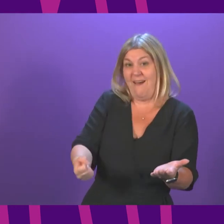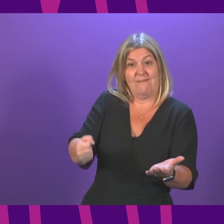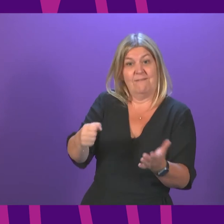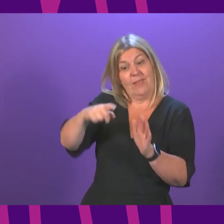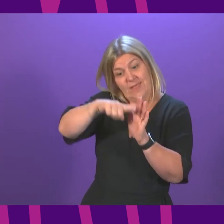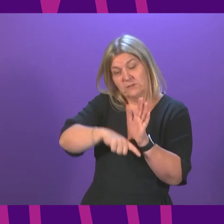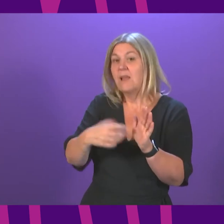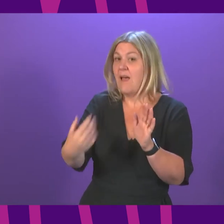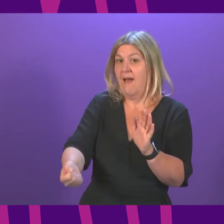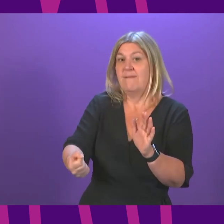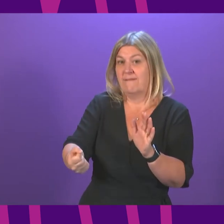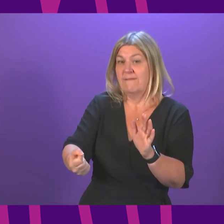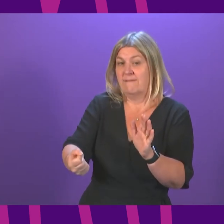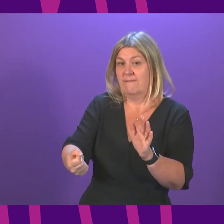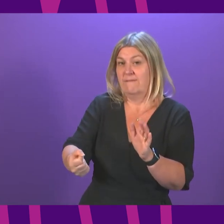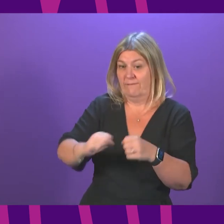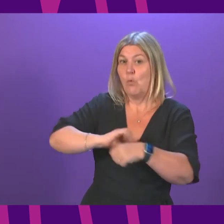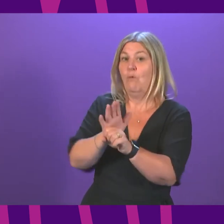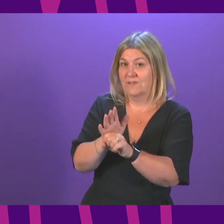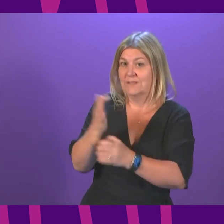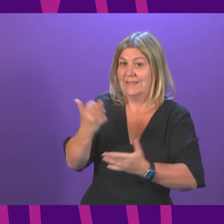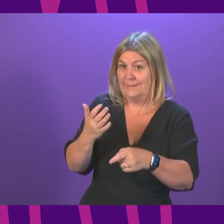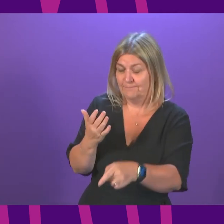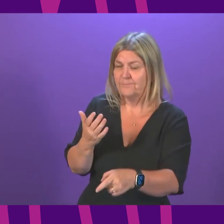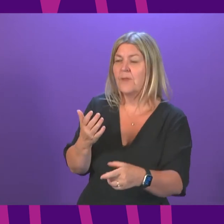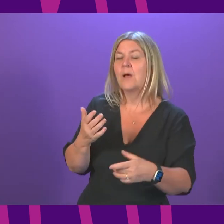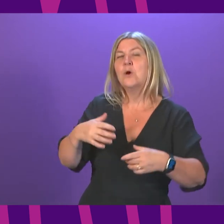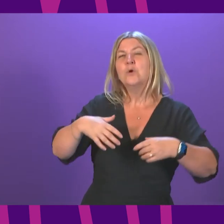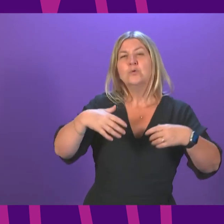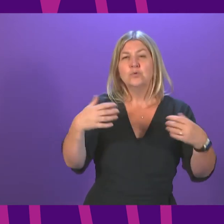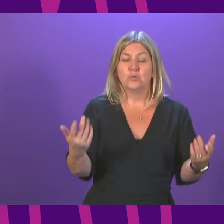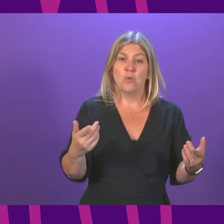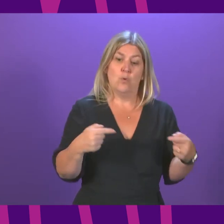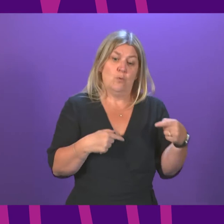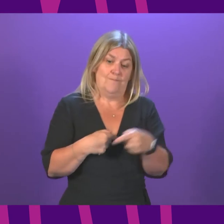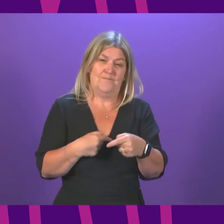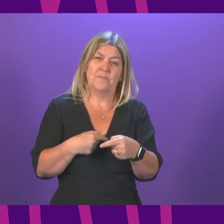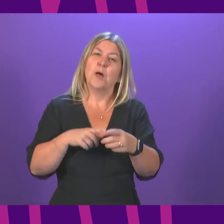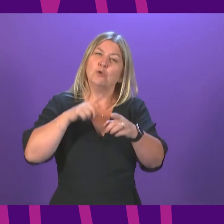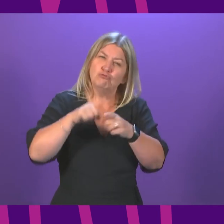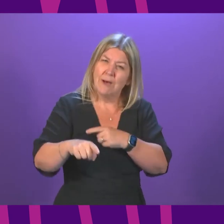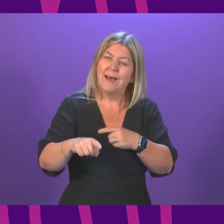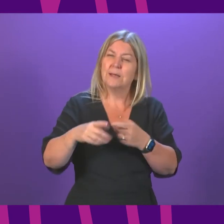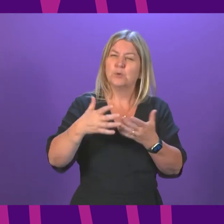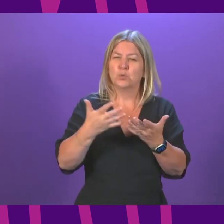For those reasons, I have tried to extend the reporting requirements as broadly as I